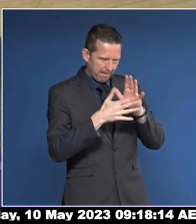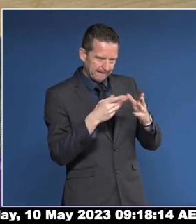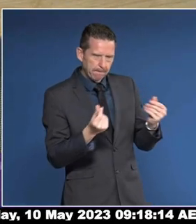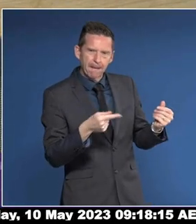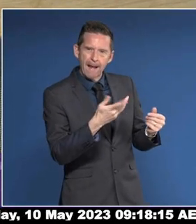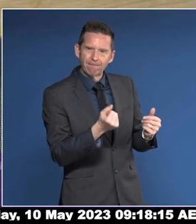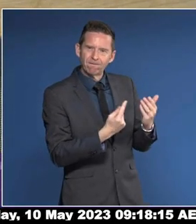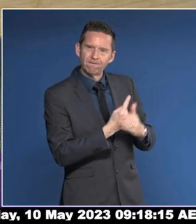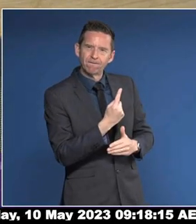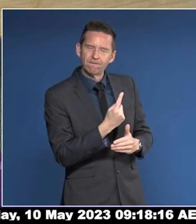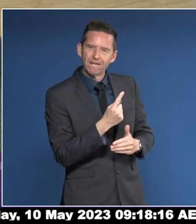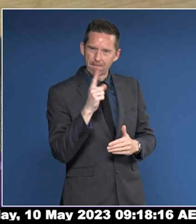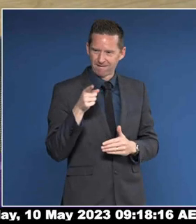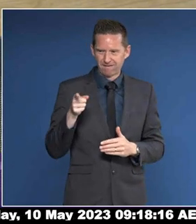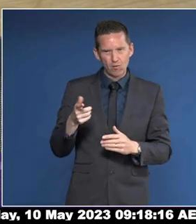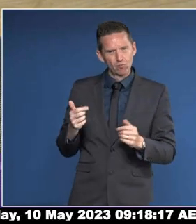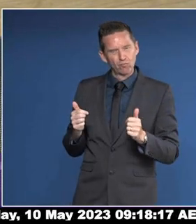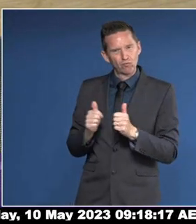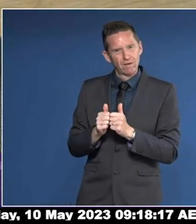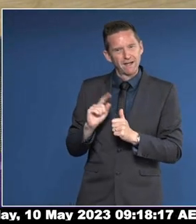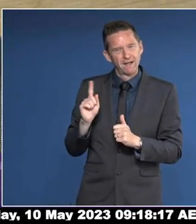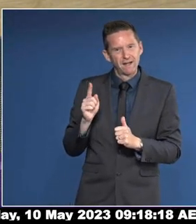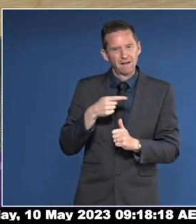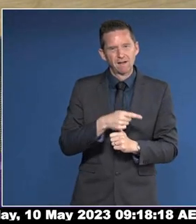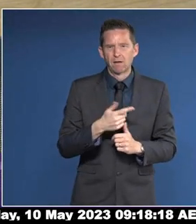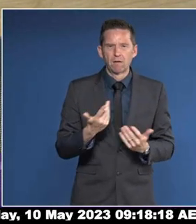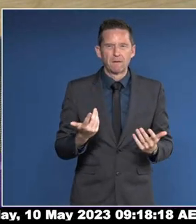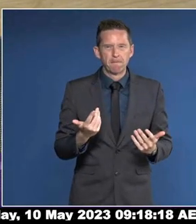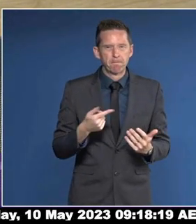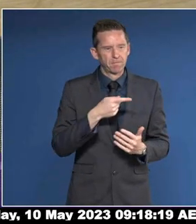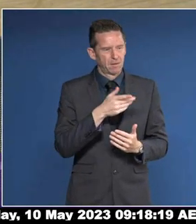suggest that it could be no higher than it "could be perceived" as overestimating the